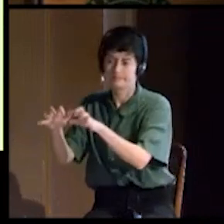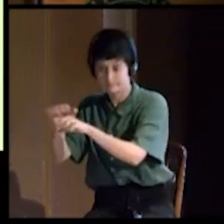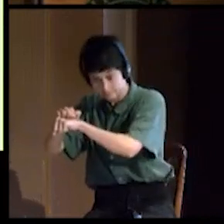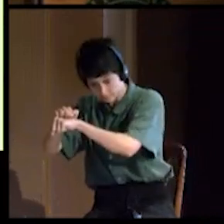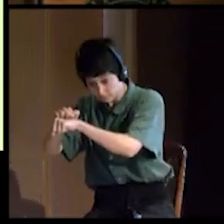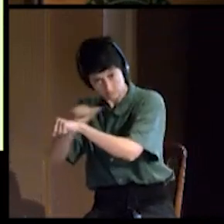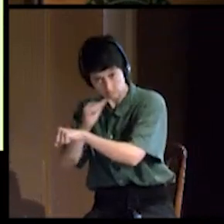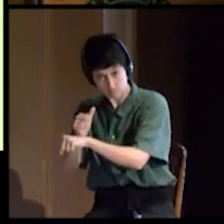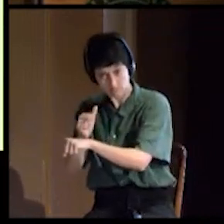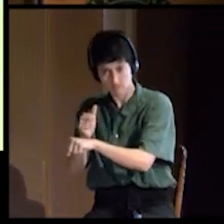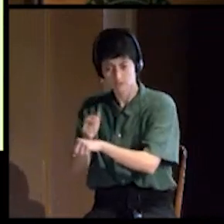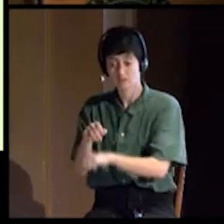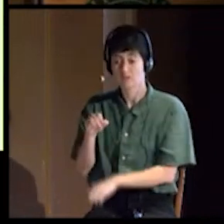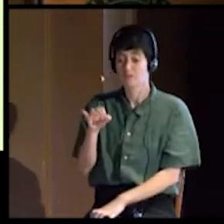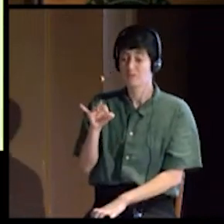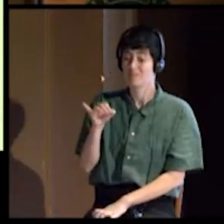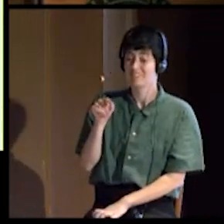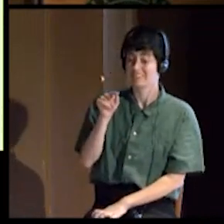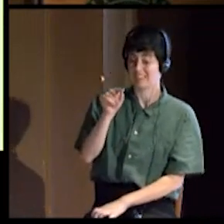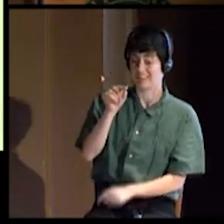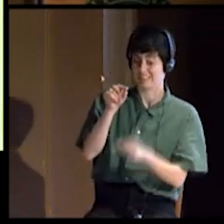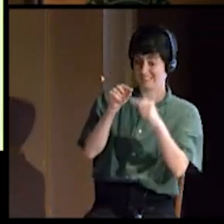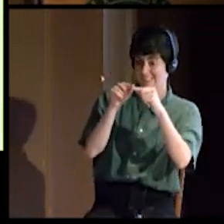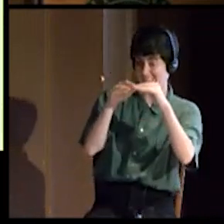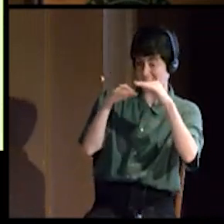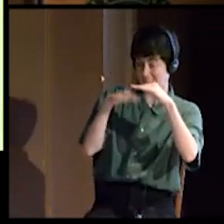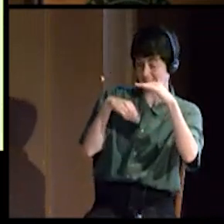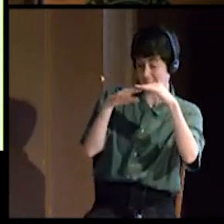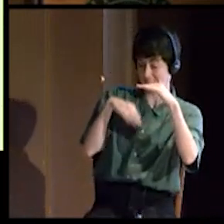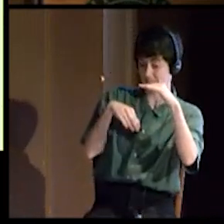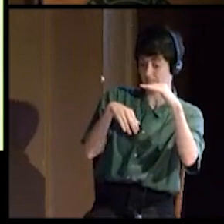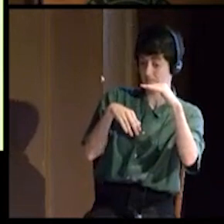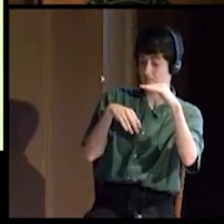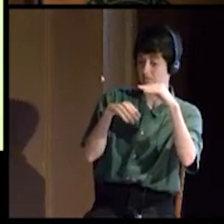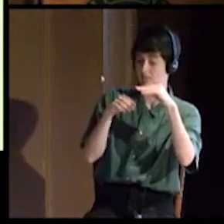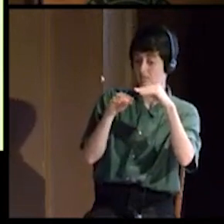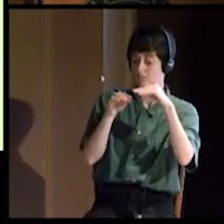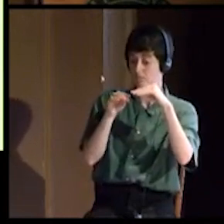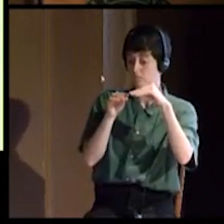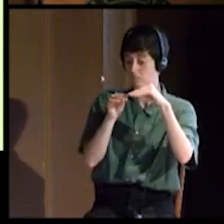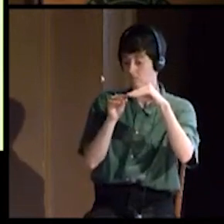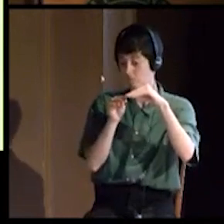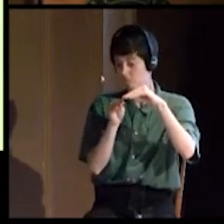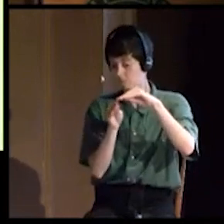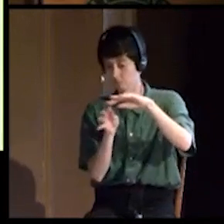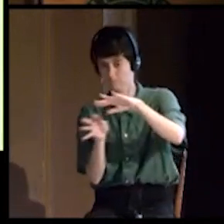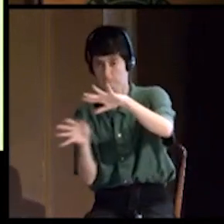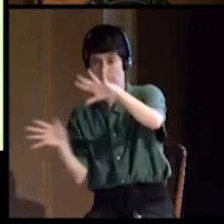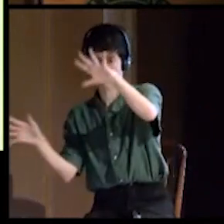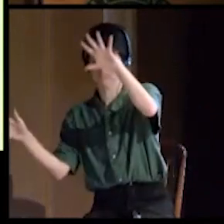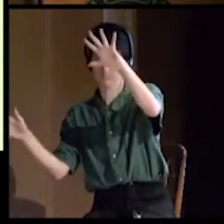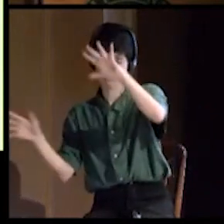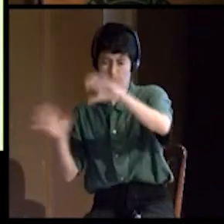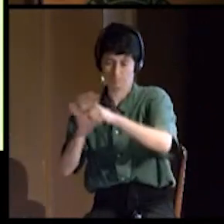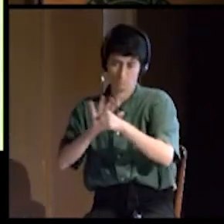and you broadcast it through and pressure space, it turns into this line, right? So there's a line in temperature pressure space